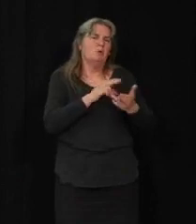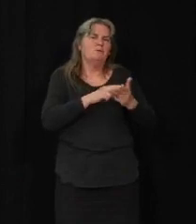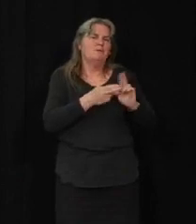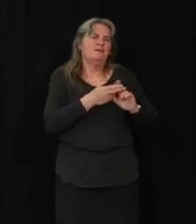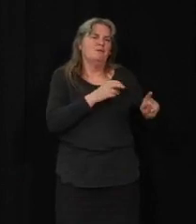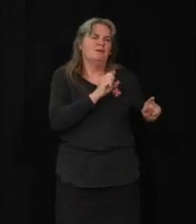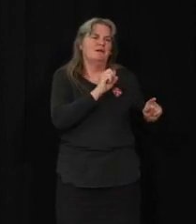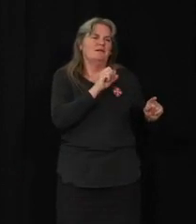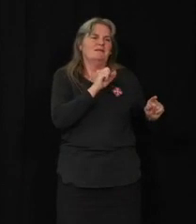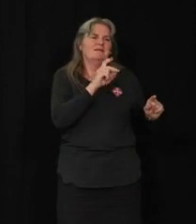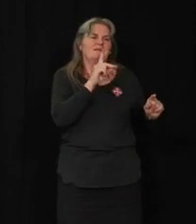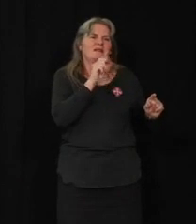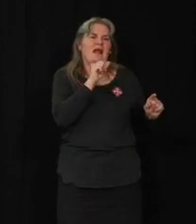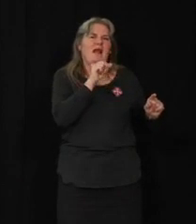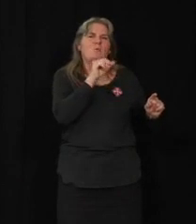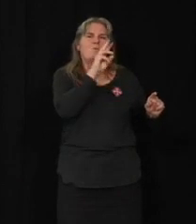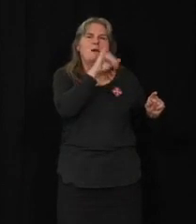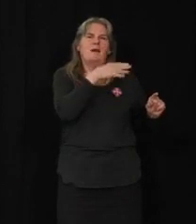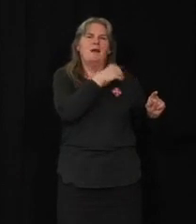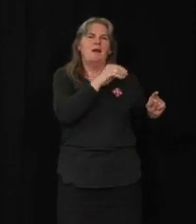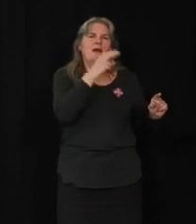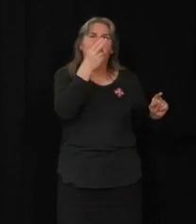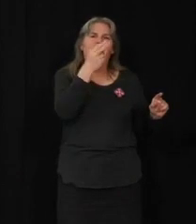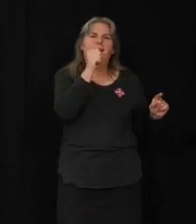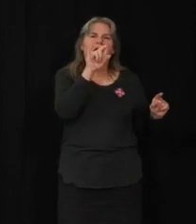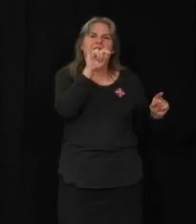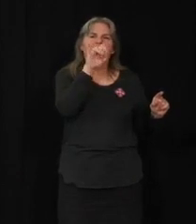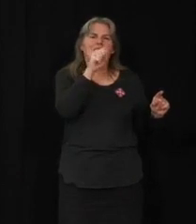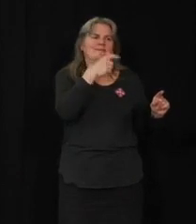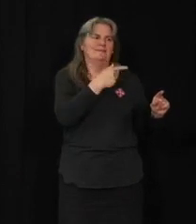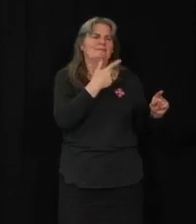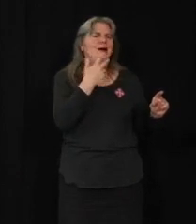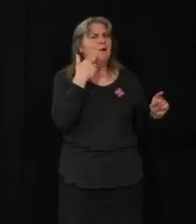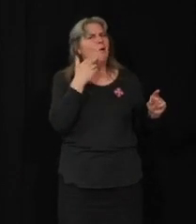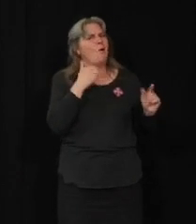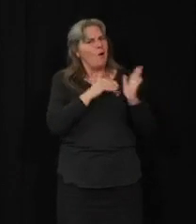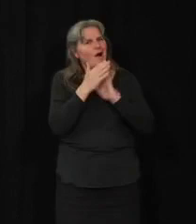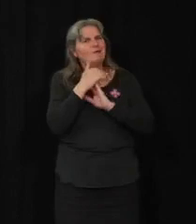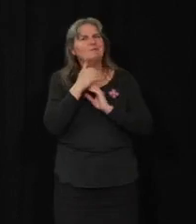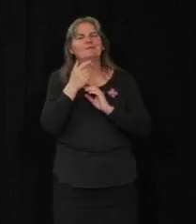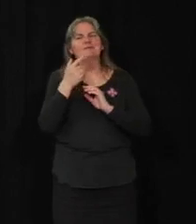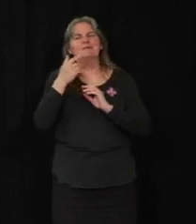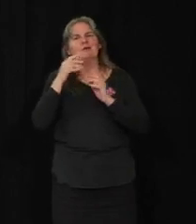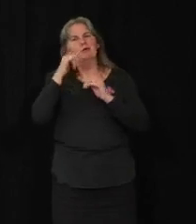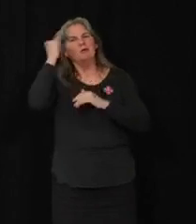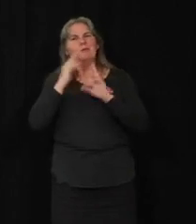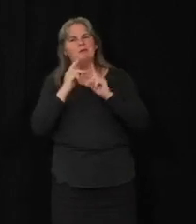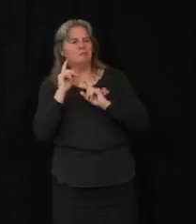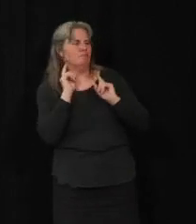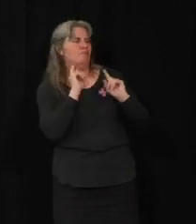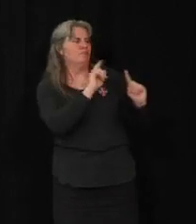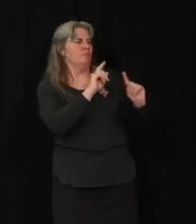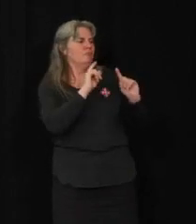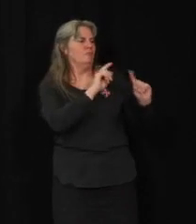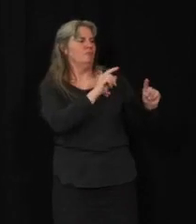we really want to do. This is the time of year where a lot of Yukoners go down to Haines and I remember for a